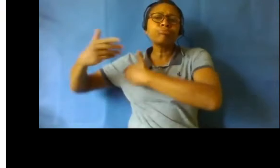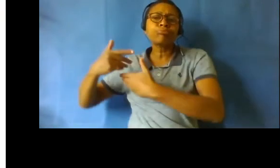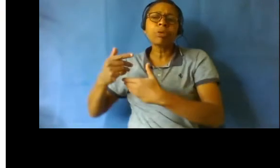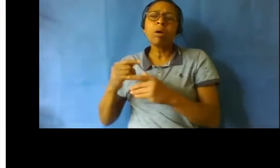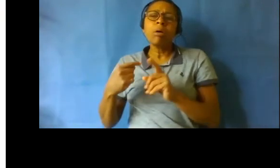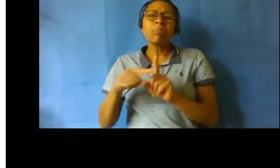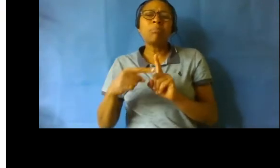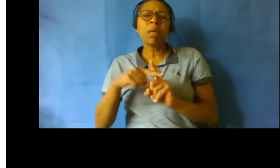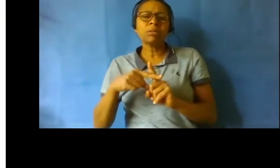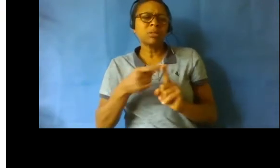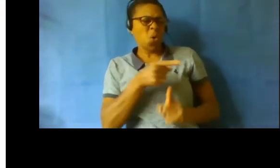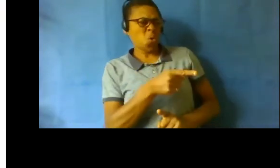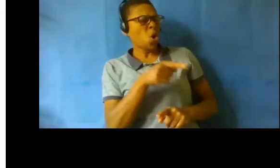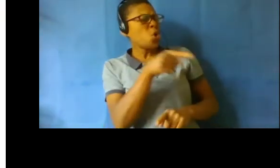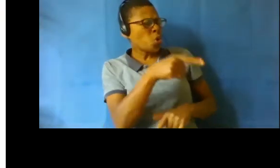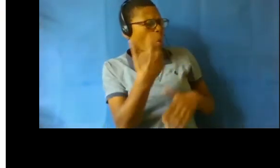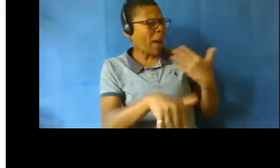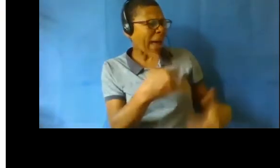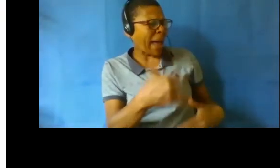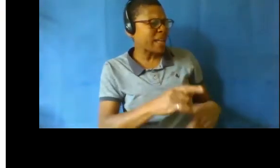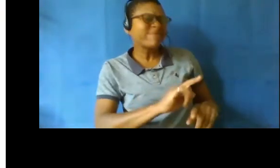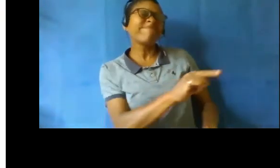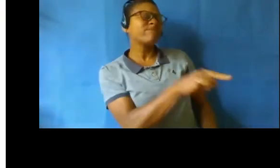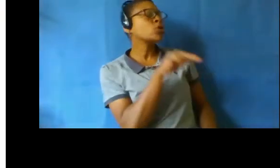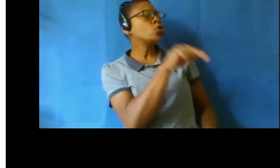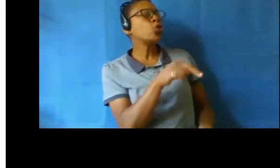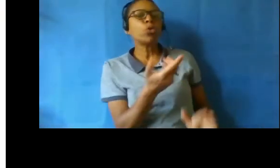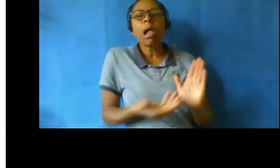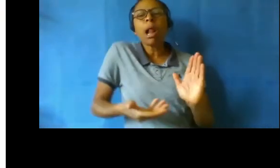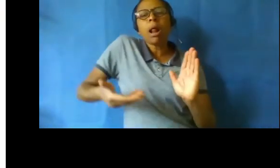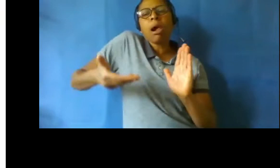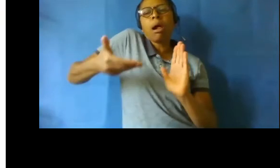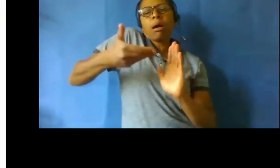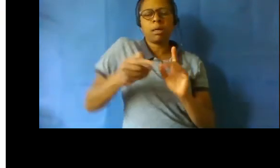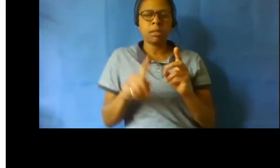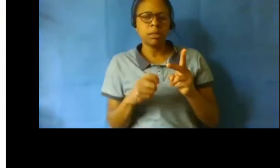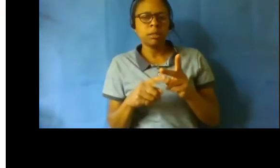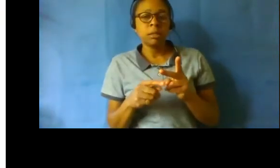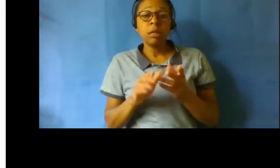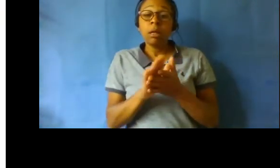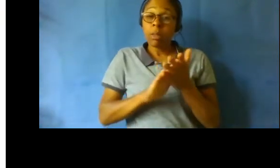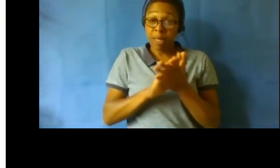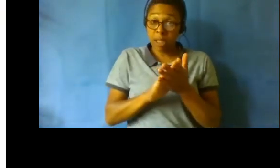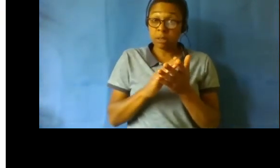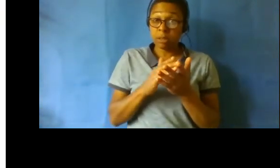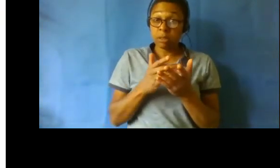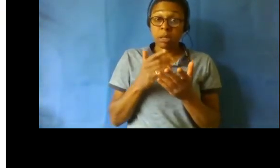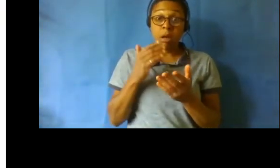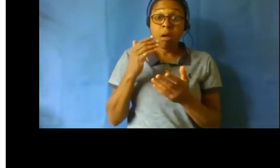and assumptions that we over exaggerate ailments which leads to issues such as maternal mortality rate that is five times higher for black women than white